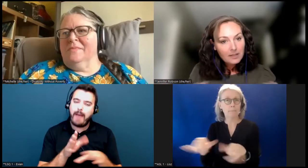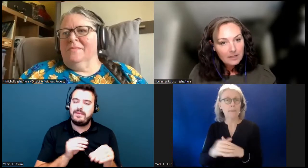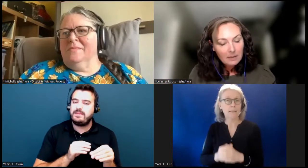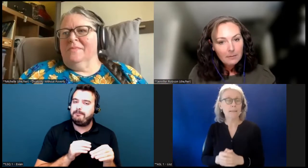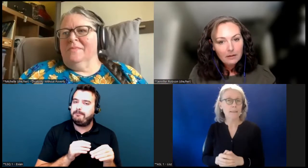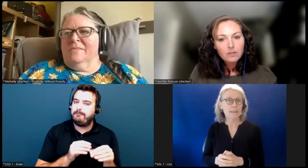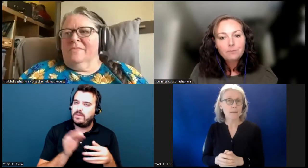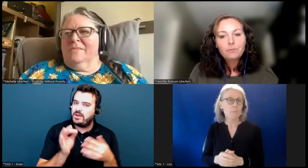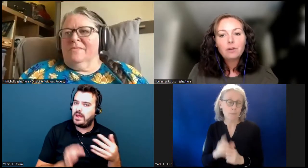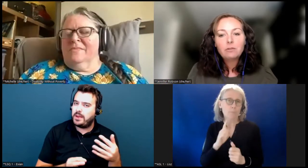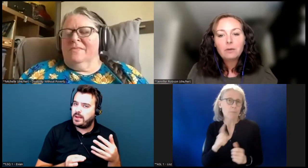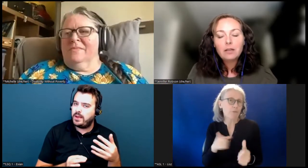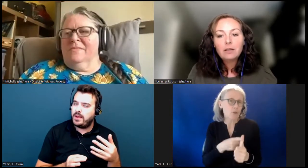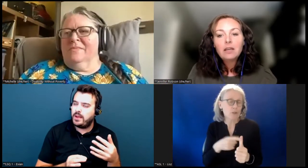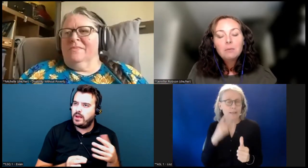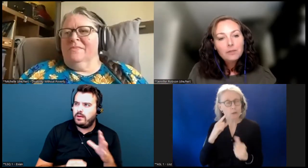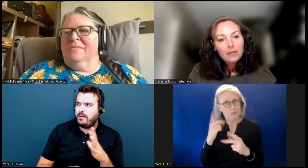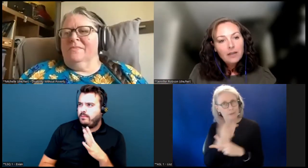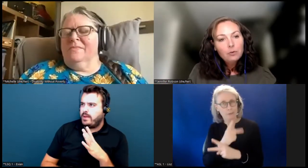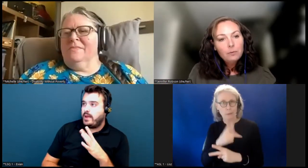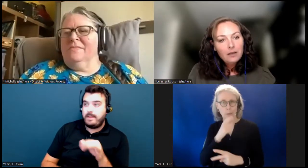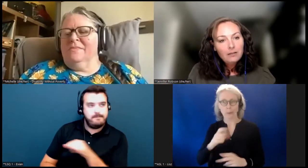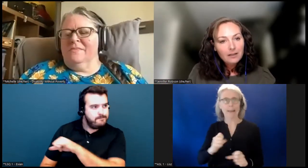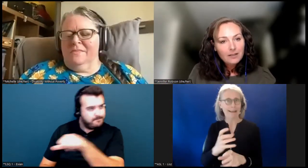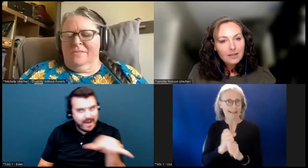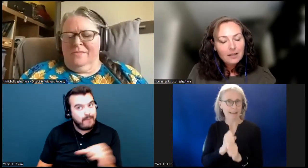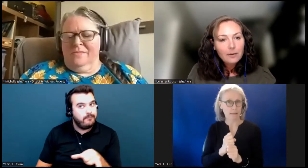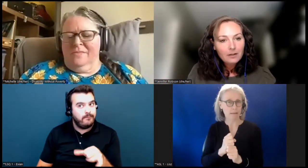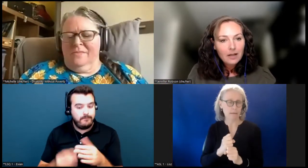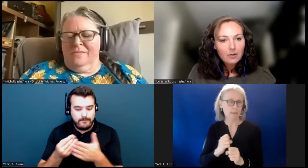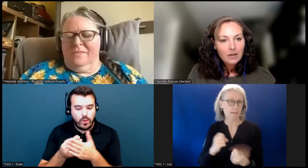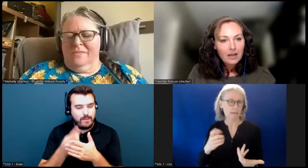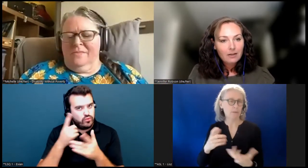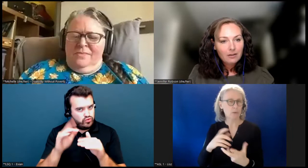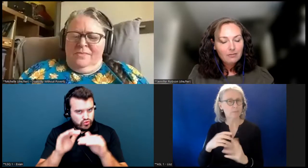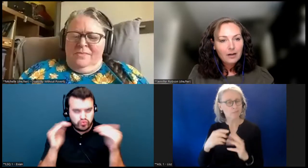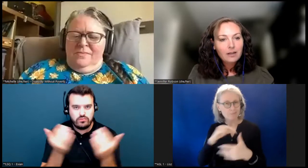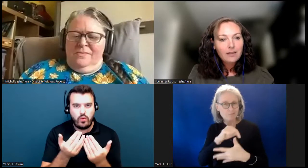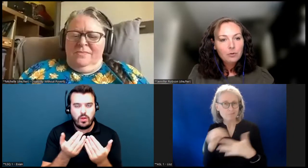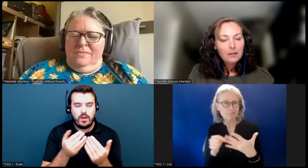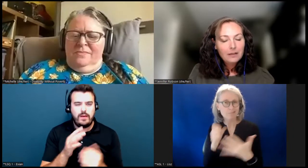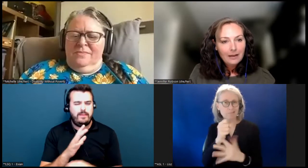THE SAME AMOUNT FOR EVERYBODY. LET'S THINK ABOUT THE LAYERED CAKE. THAT WOULD BE LAYERED